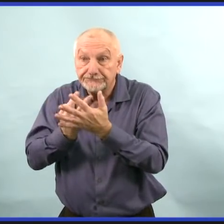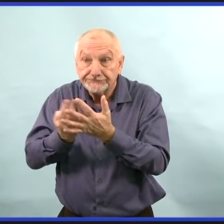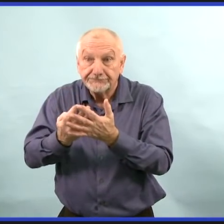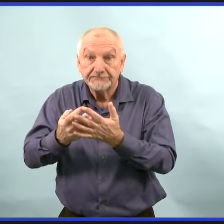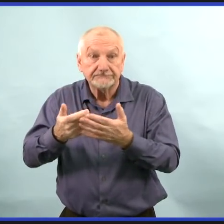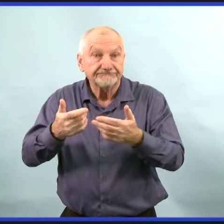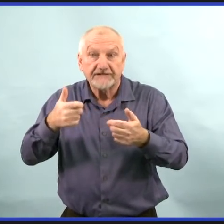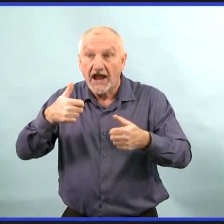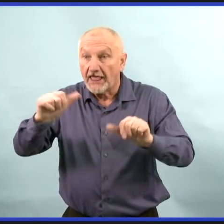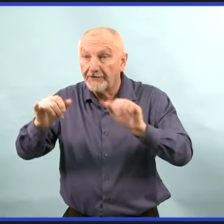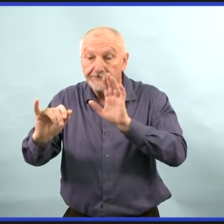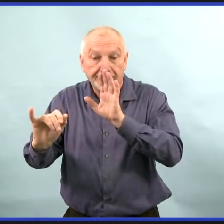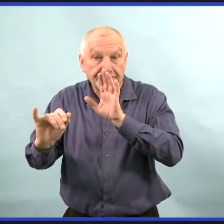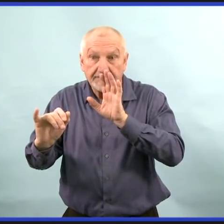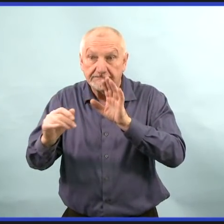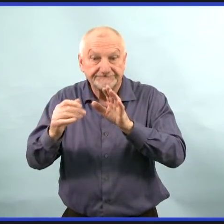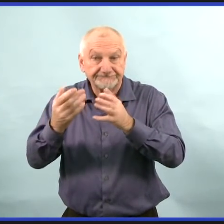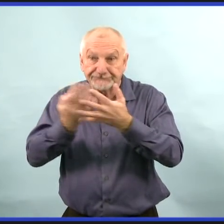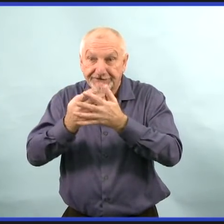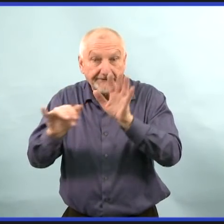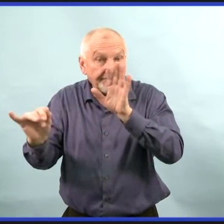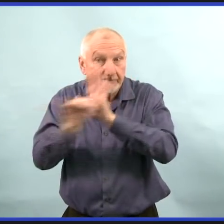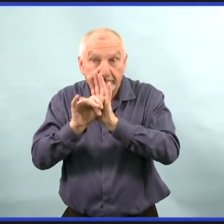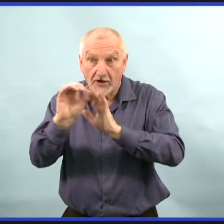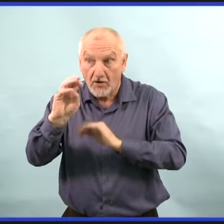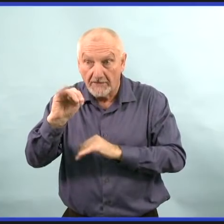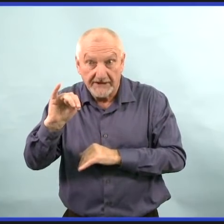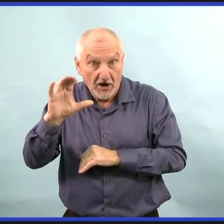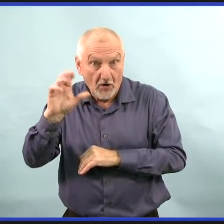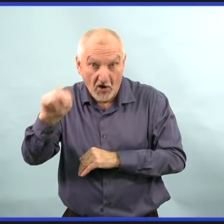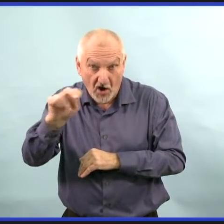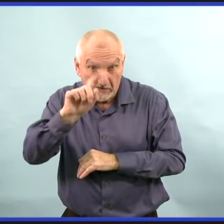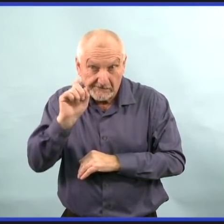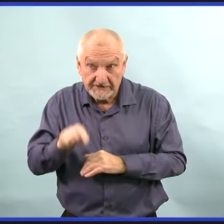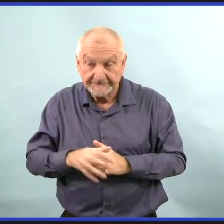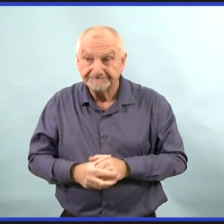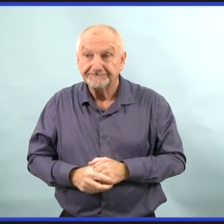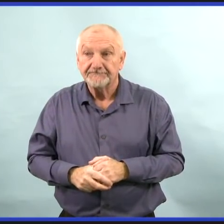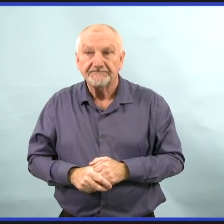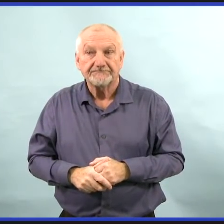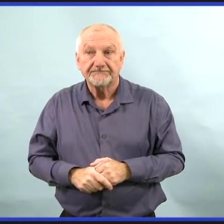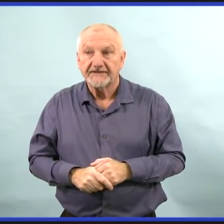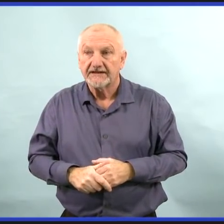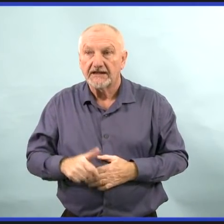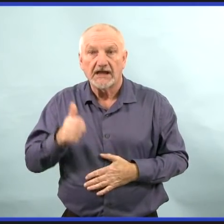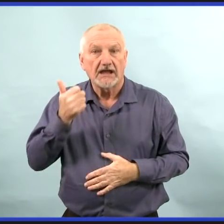yeah so we have not uh stopped sequencing our our positives so we do uh sequence uh